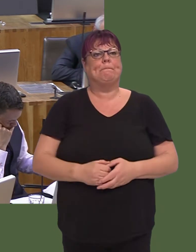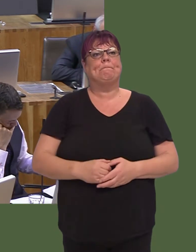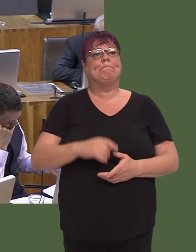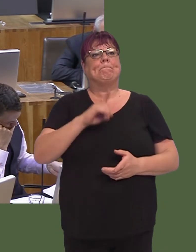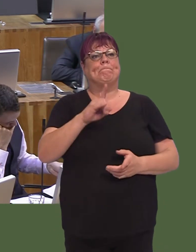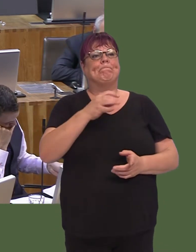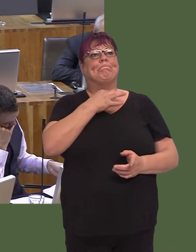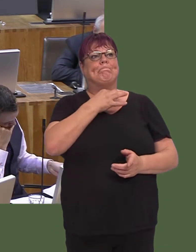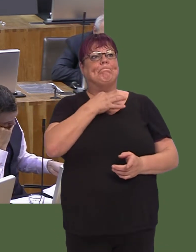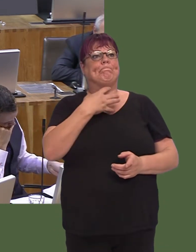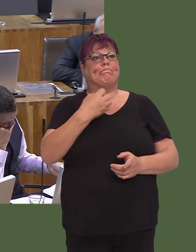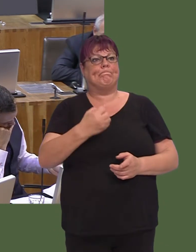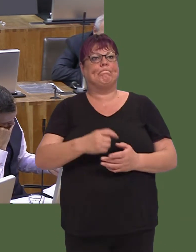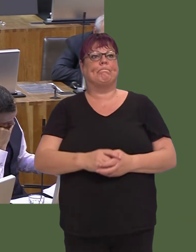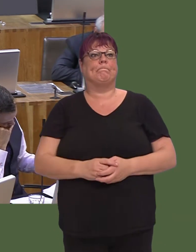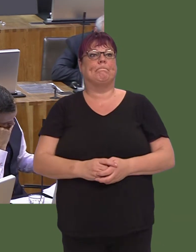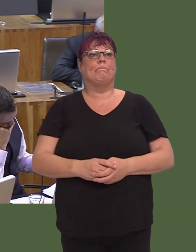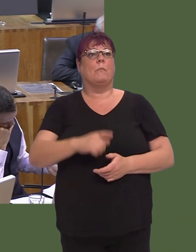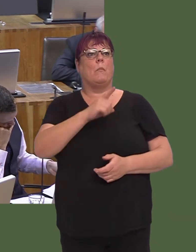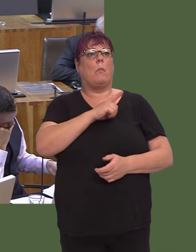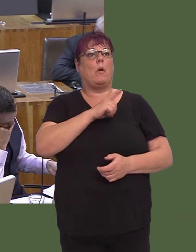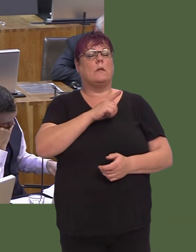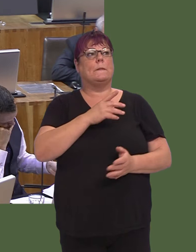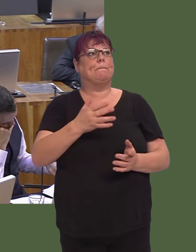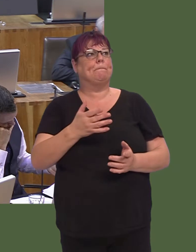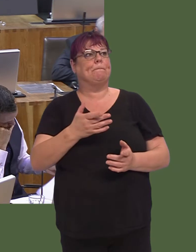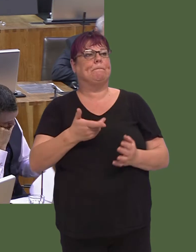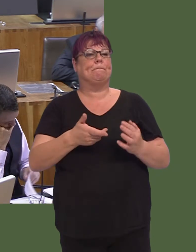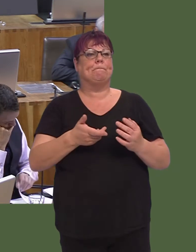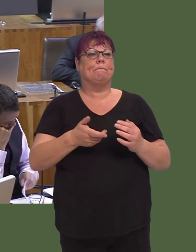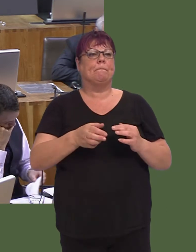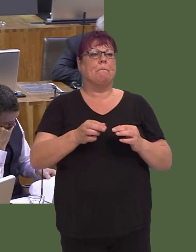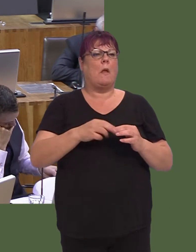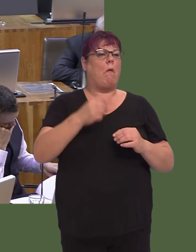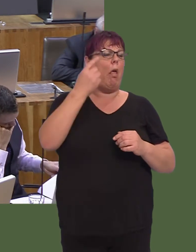But there is a risk in this, of course, because, as I said before, if it looks as if itís